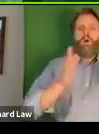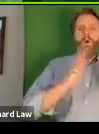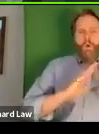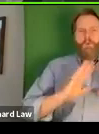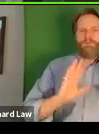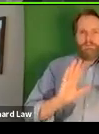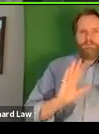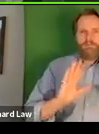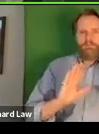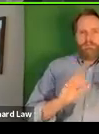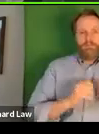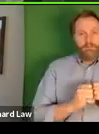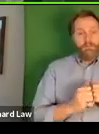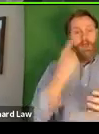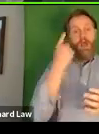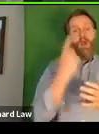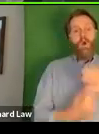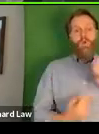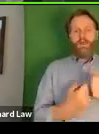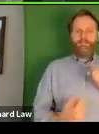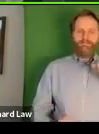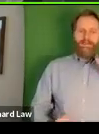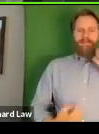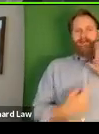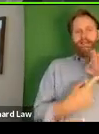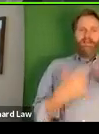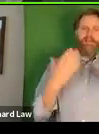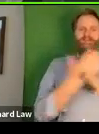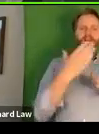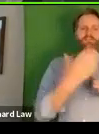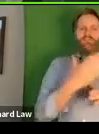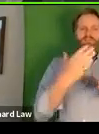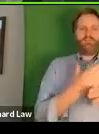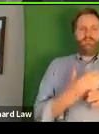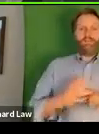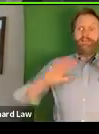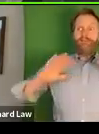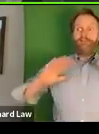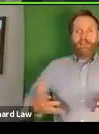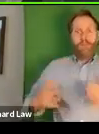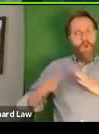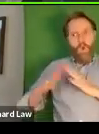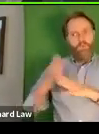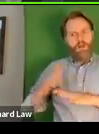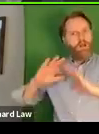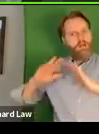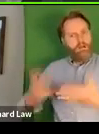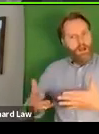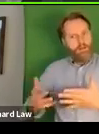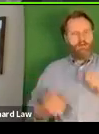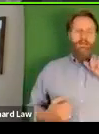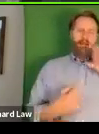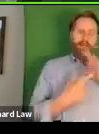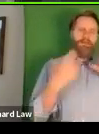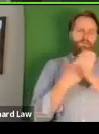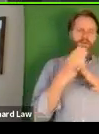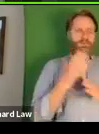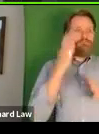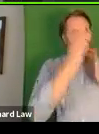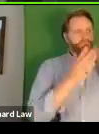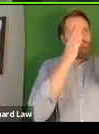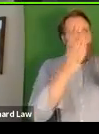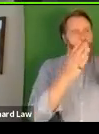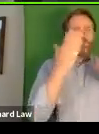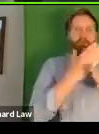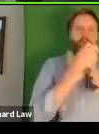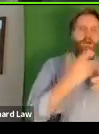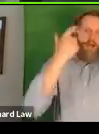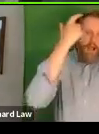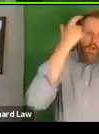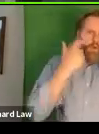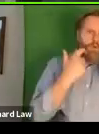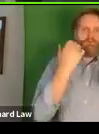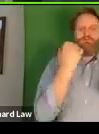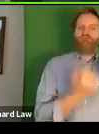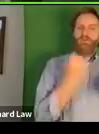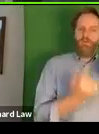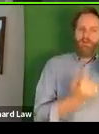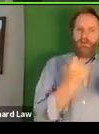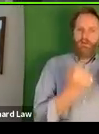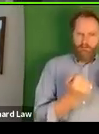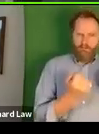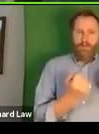key functions that can't be done at home we have members in operational